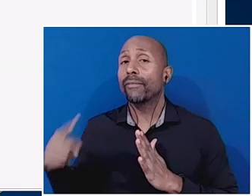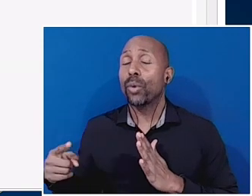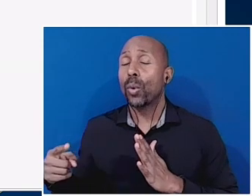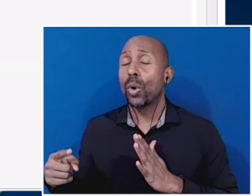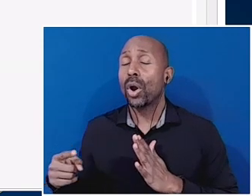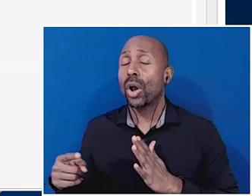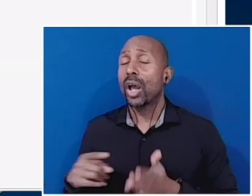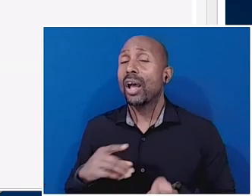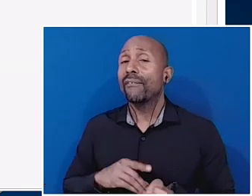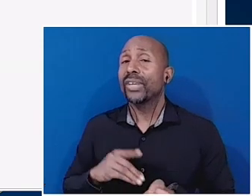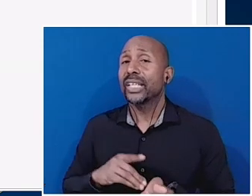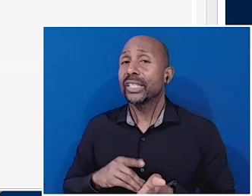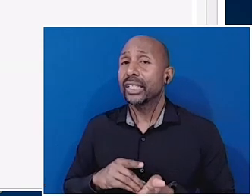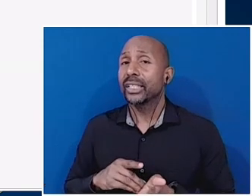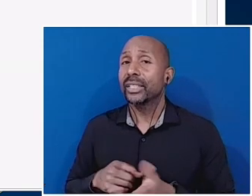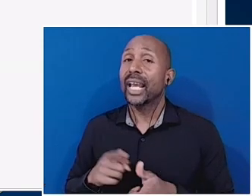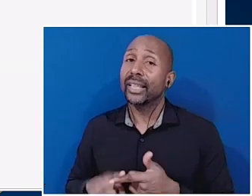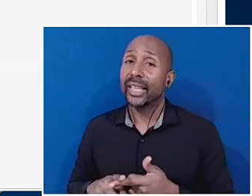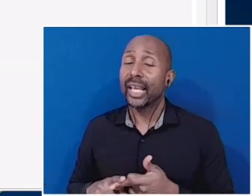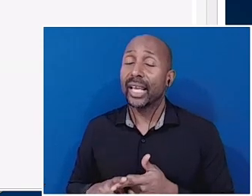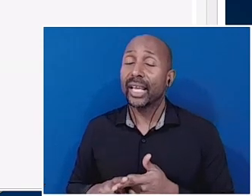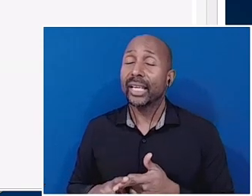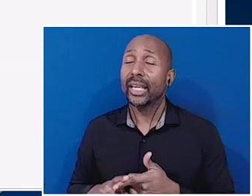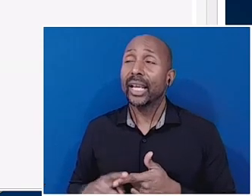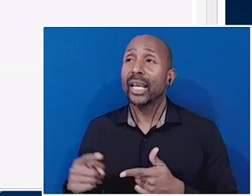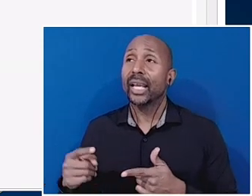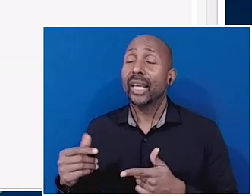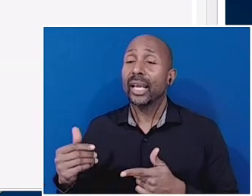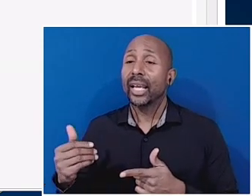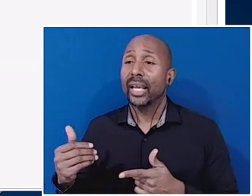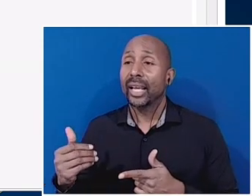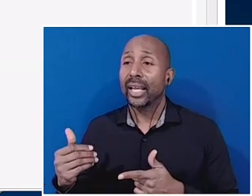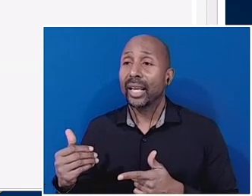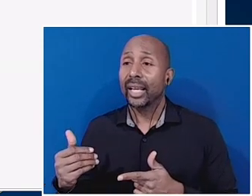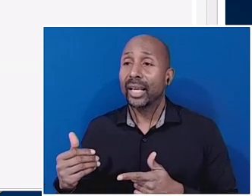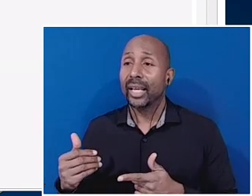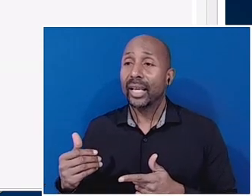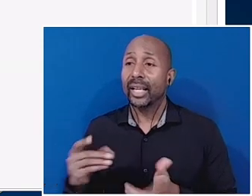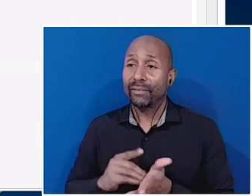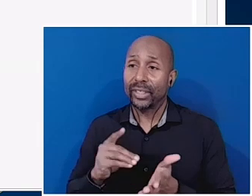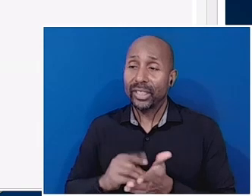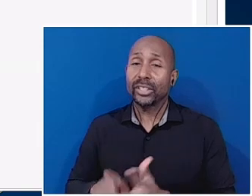physician go through all of that. Begin to practice, hang a shingle, and then